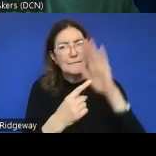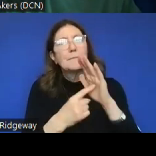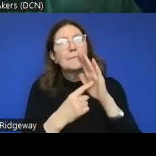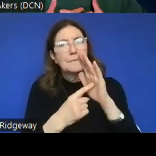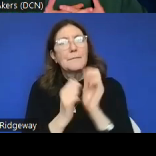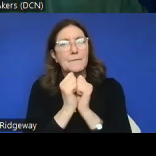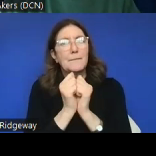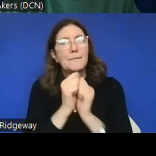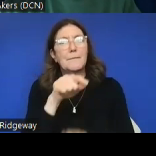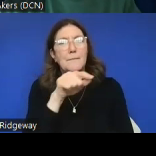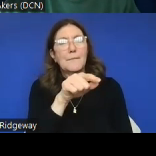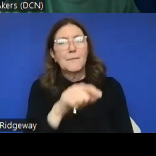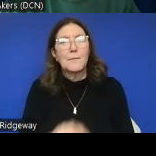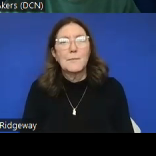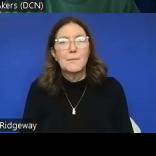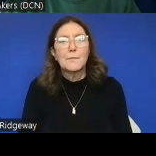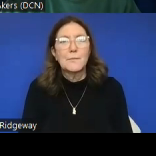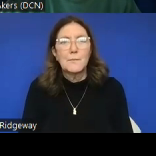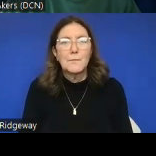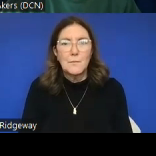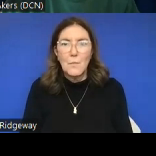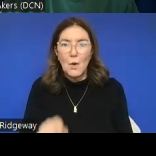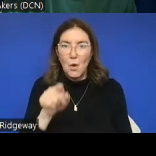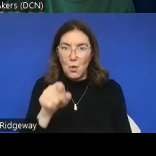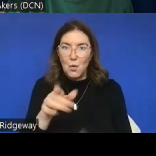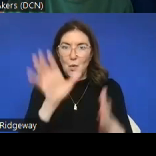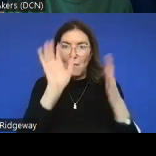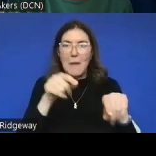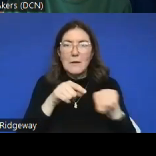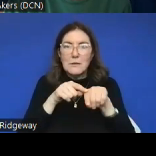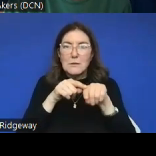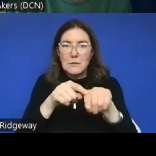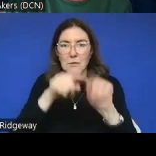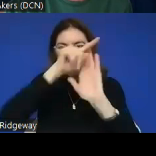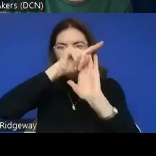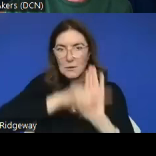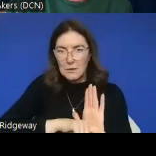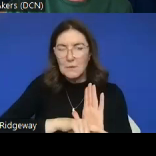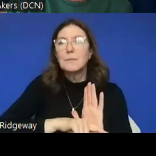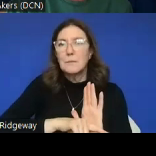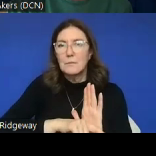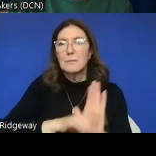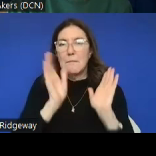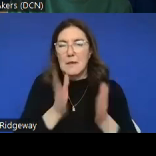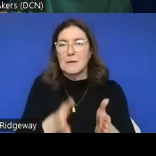To be compliant with a few different rules and regulations,